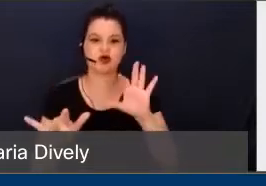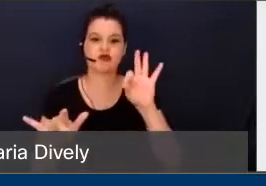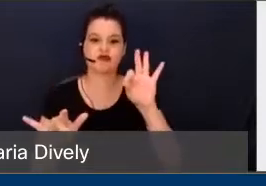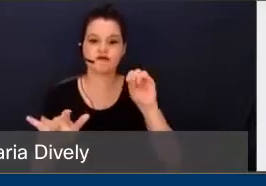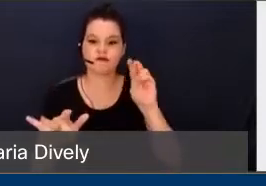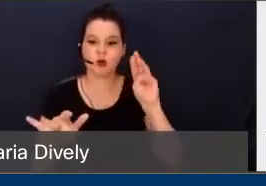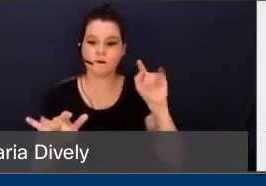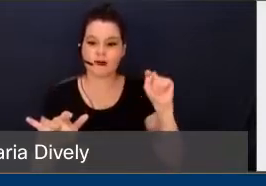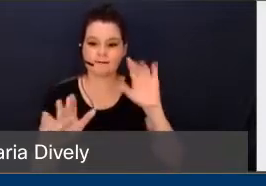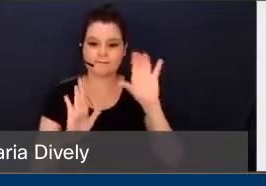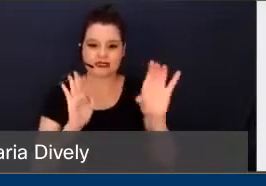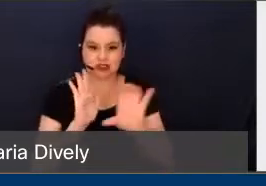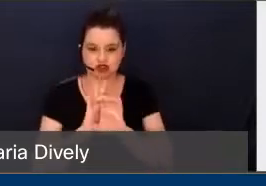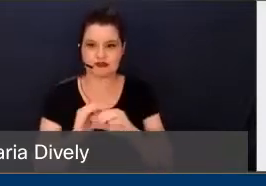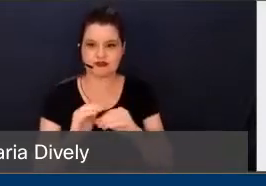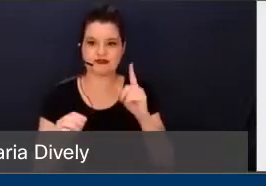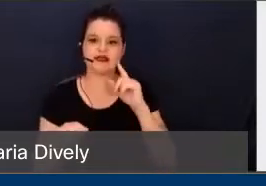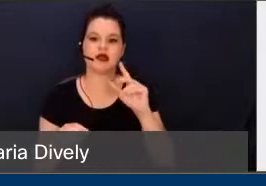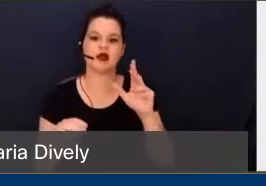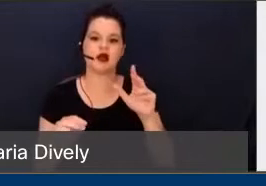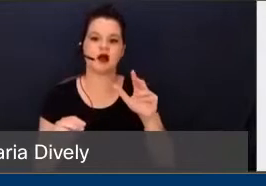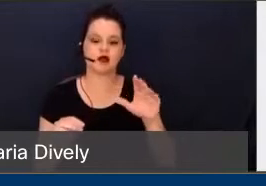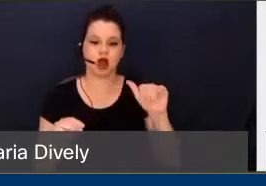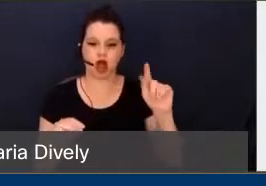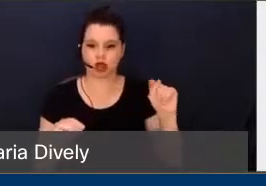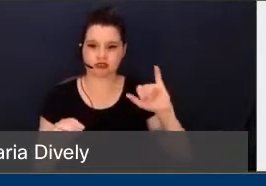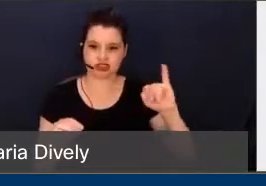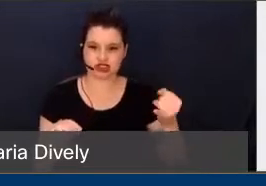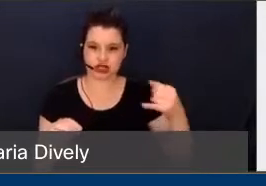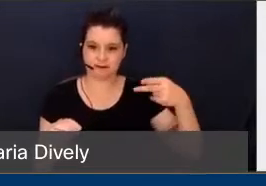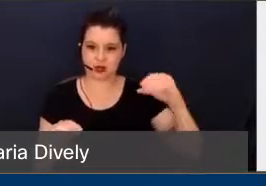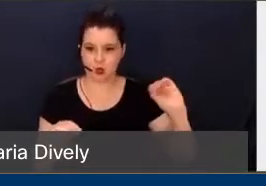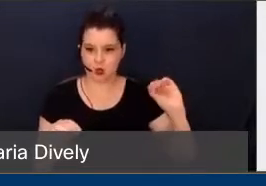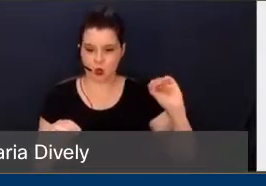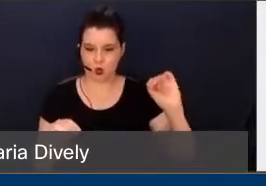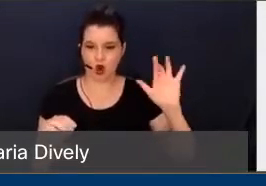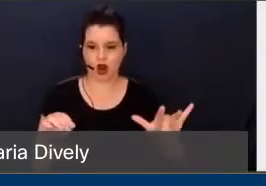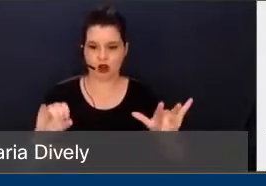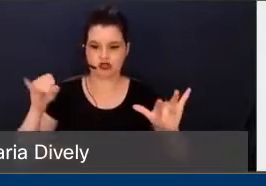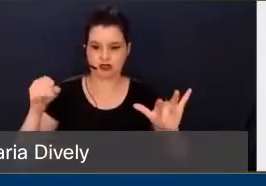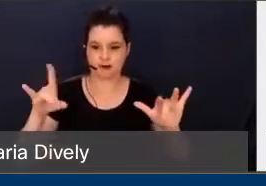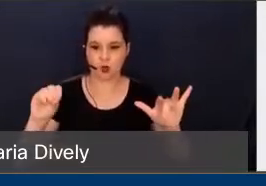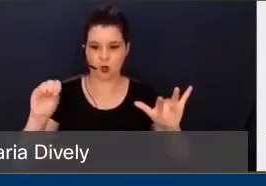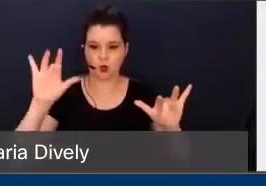uh, the keyboard shortcut for that is Alt, J, P, O. Uh, you're gonna open the size and